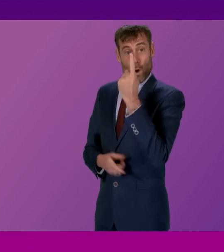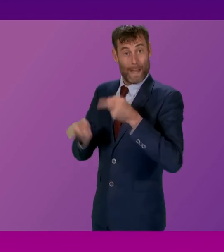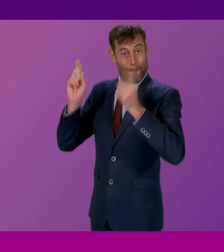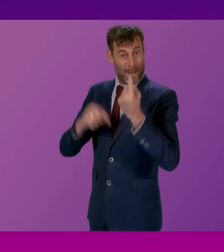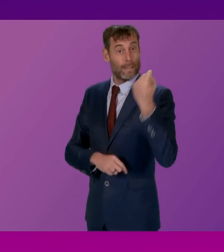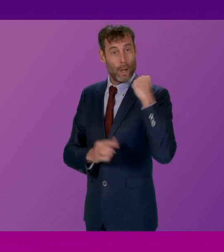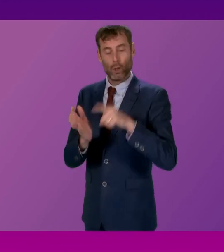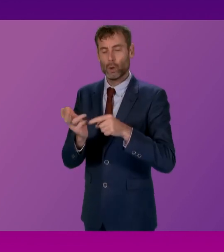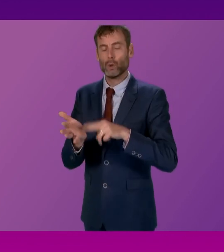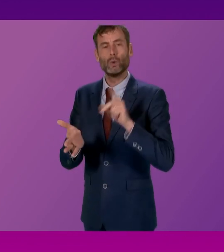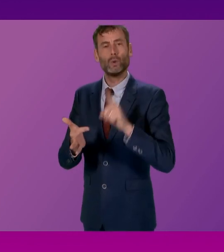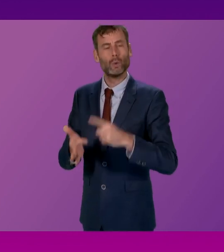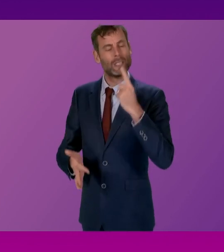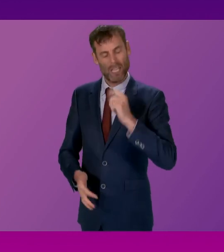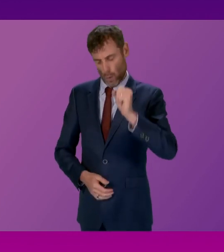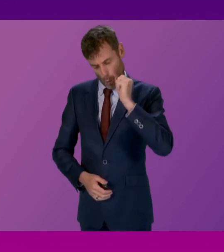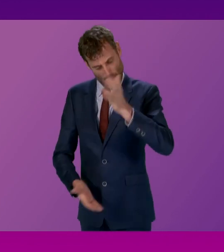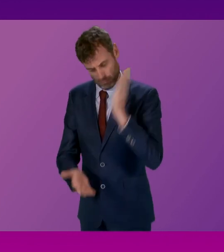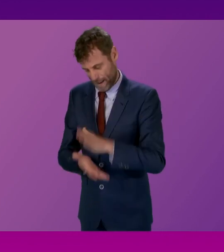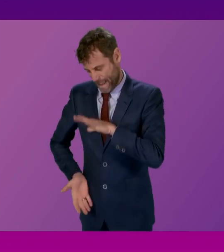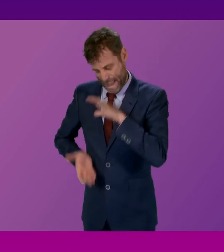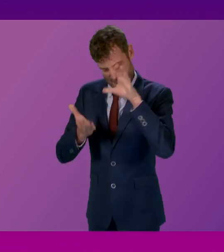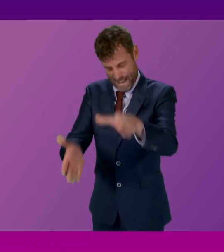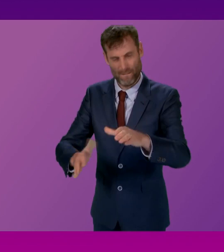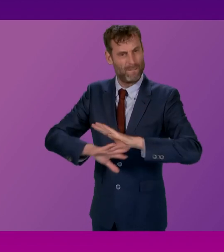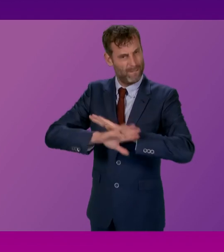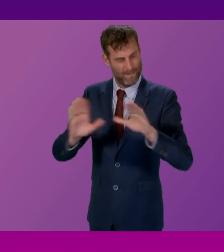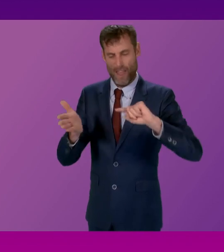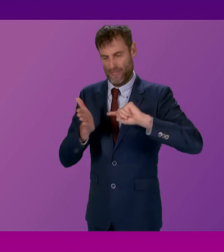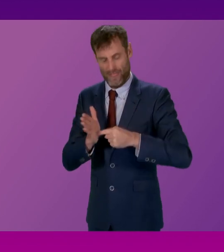June but that he is now dodging responsibility in the answers that has given today.